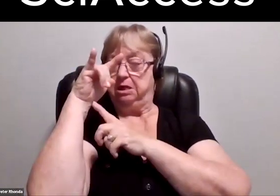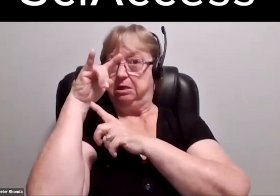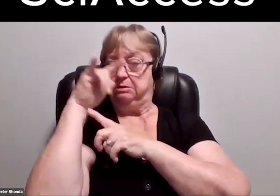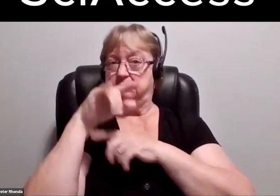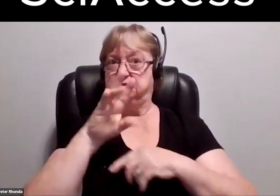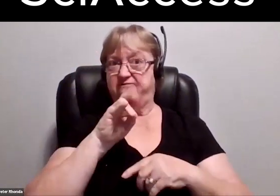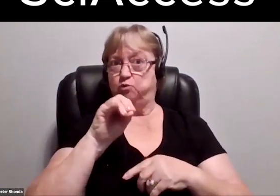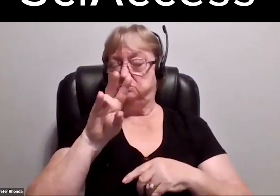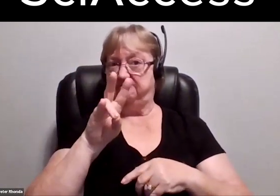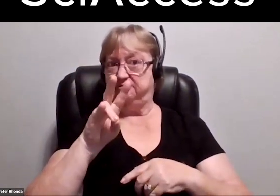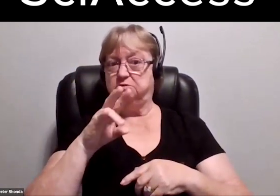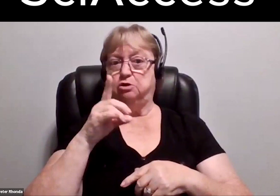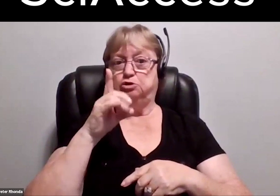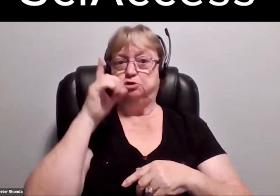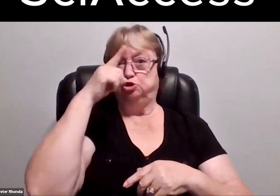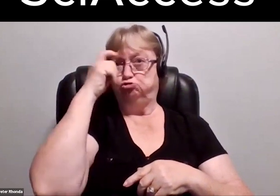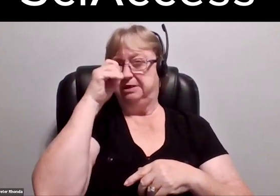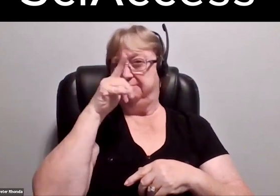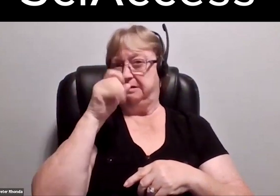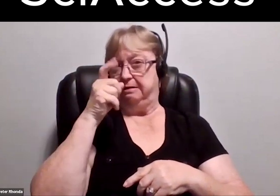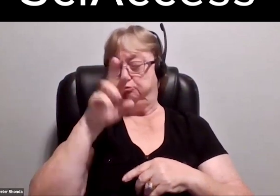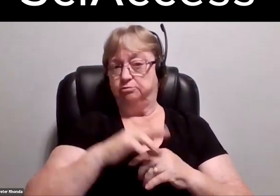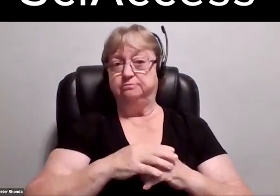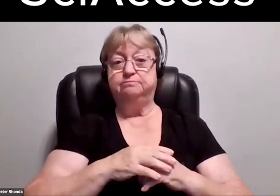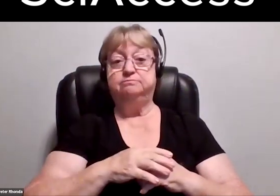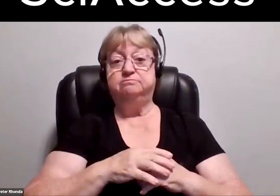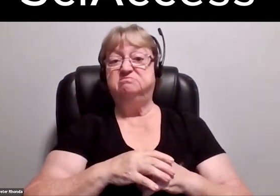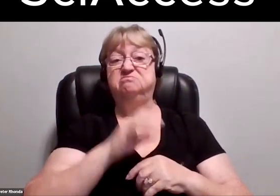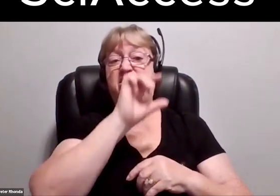On the slide, I just have a number of pictures of students at the various different locations,